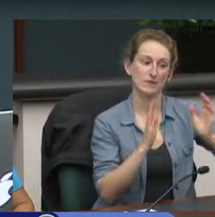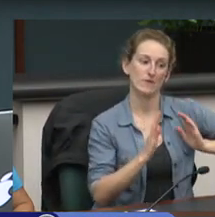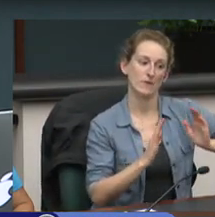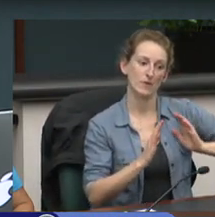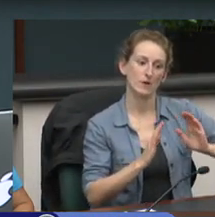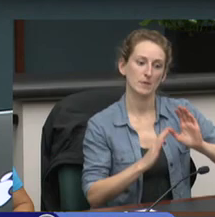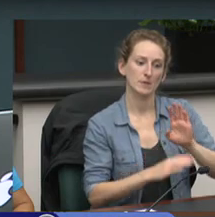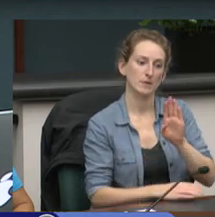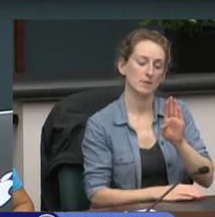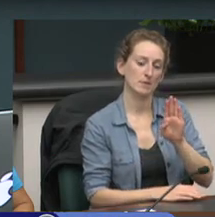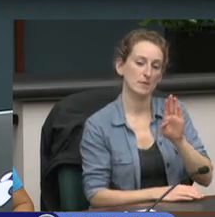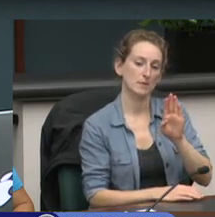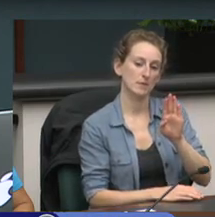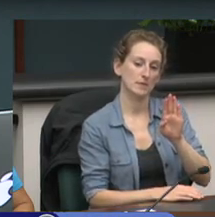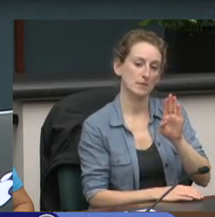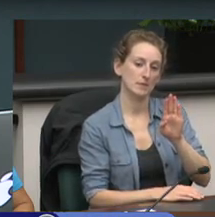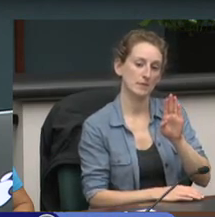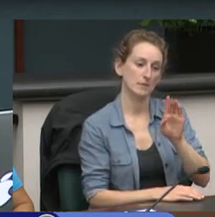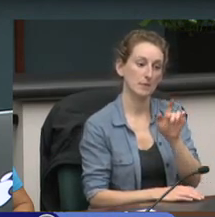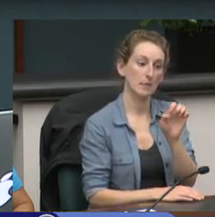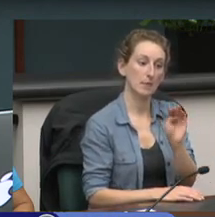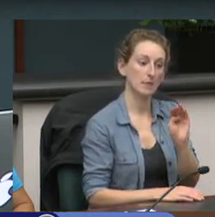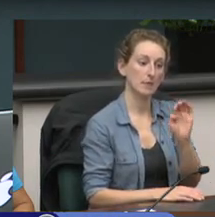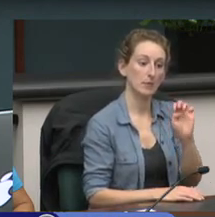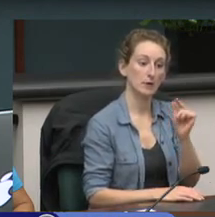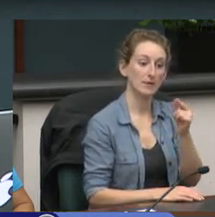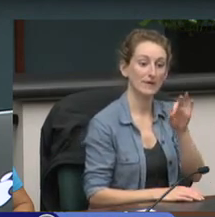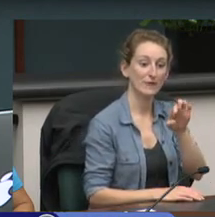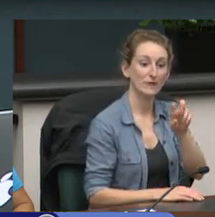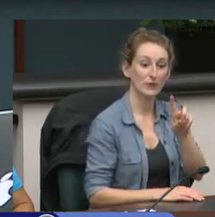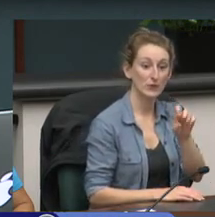business that was always in the middle of a residential neighborhood are those